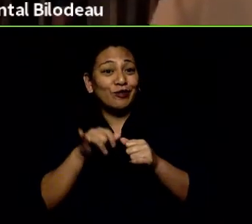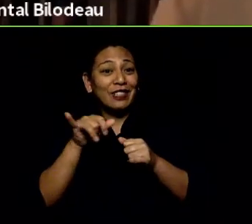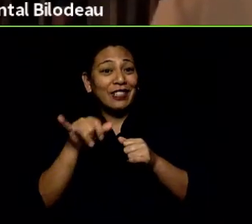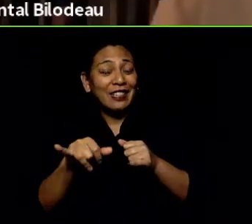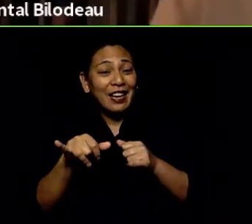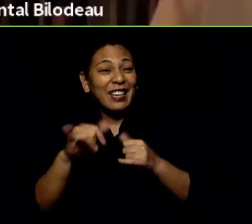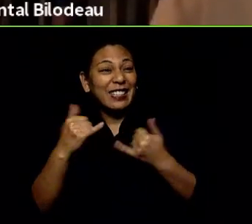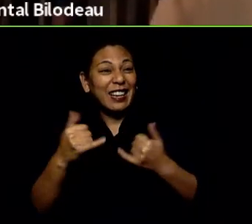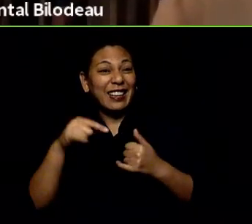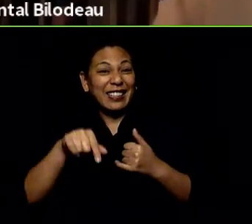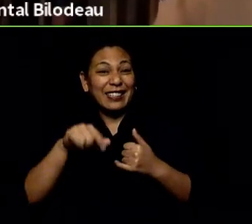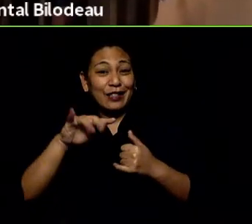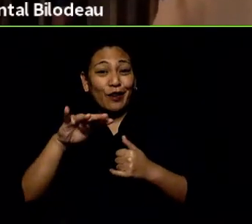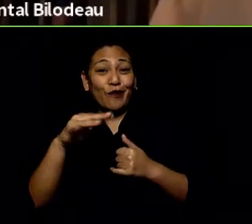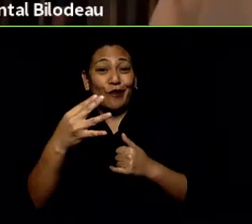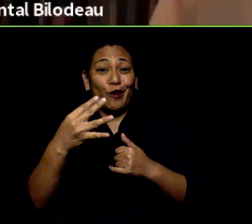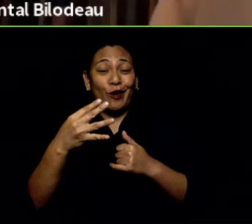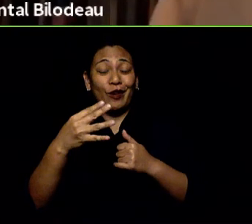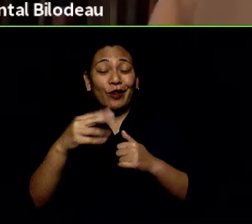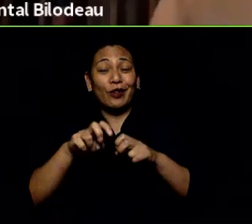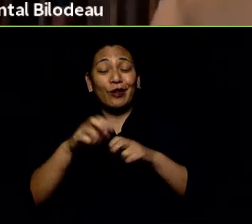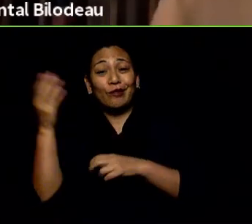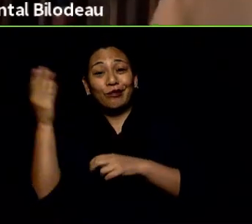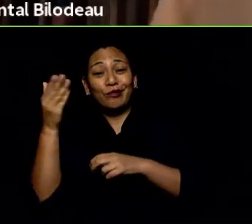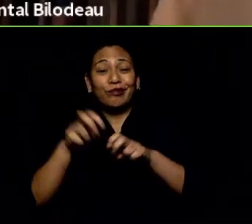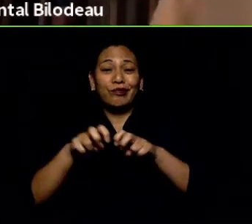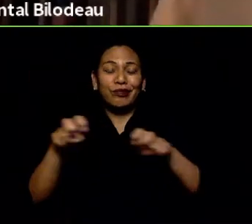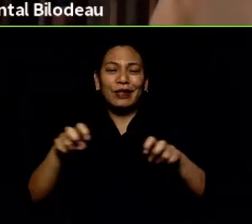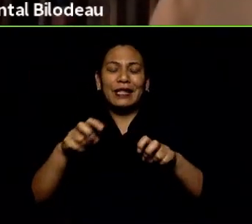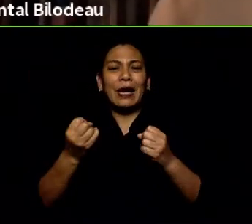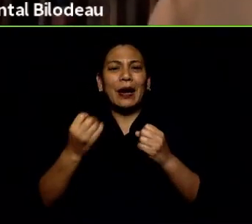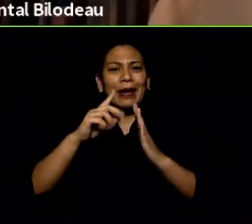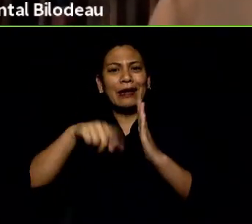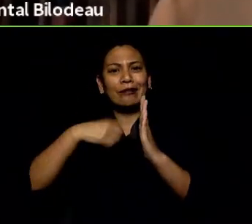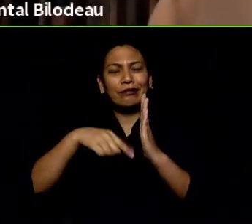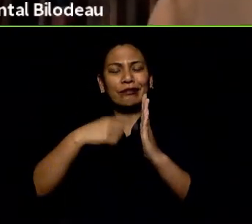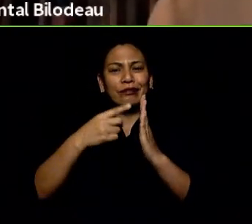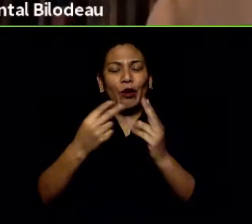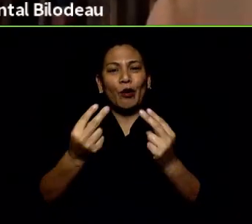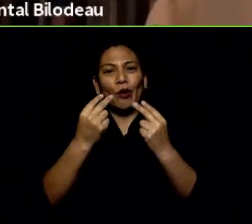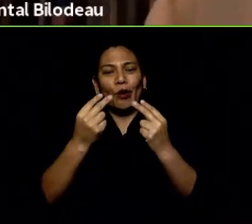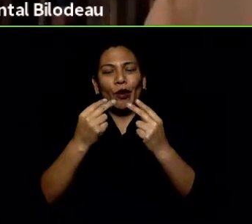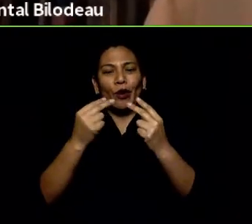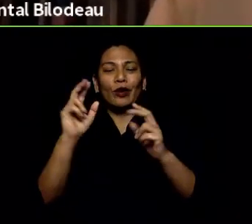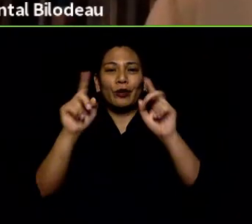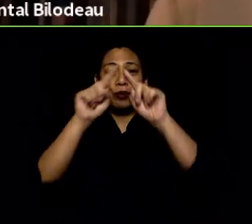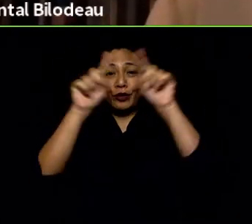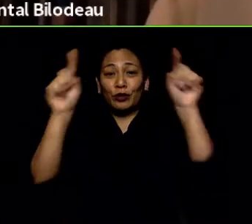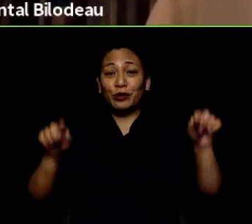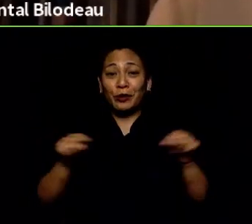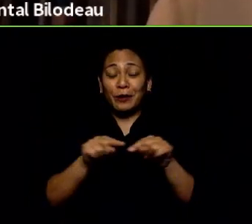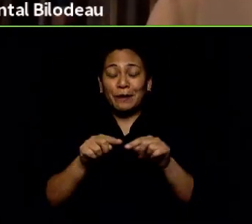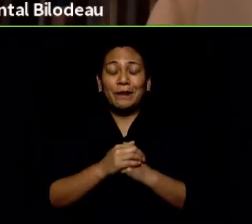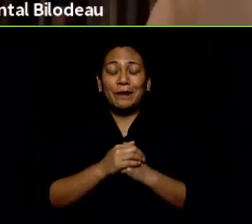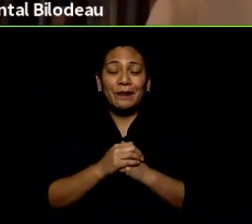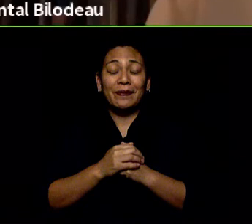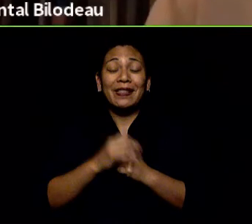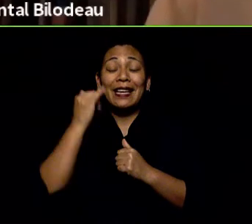So it's many hours of staring at a computer screen. And, um, if you were with us right before this, I want to acknowledge that